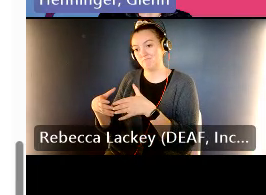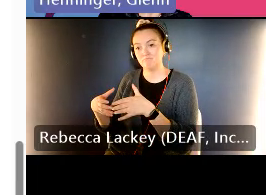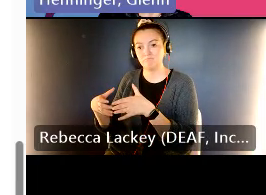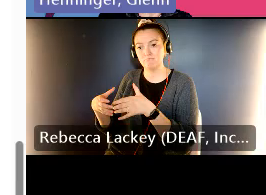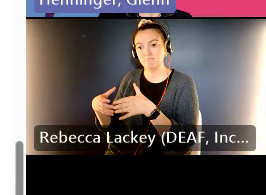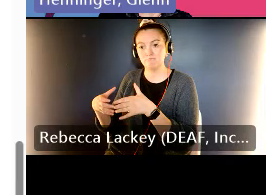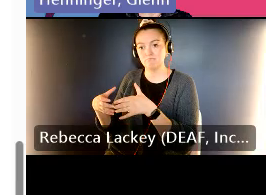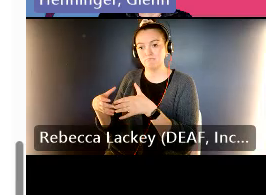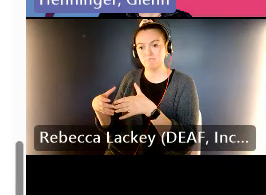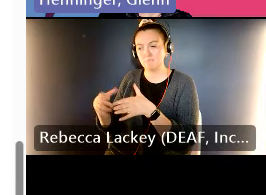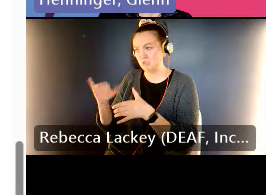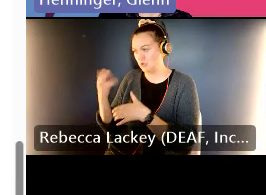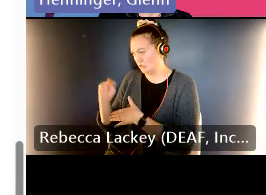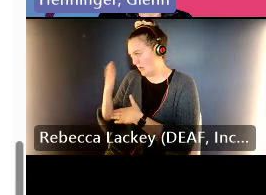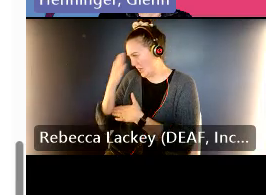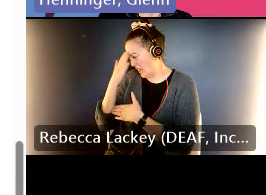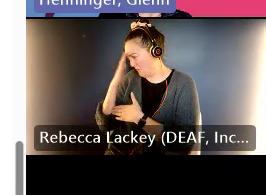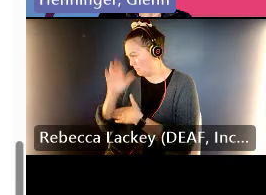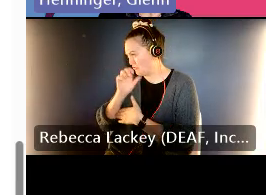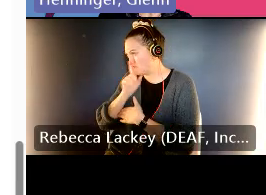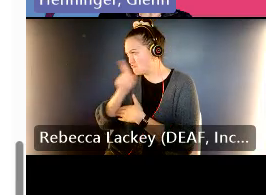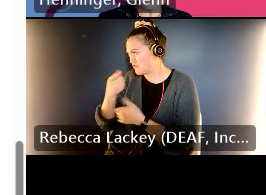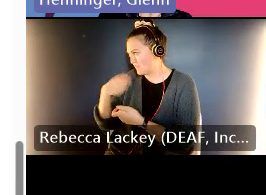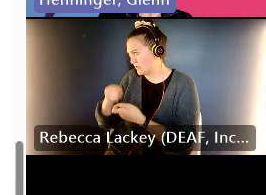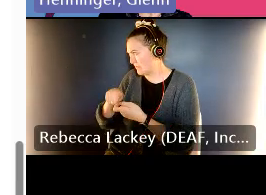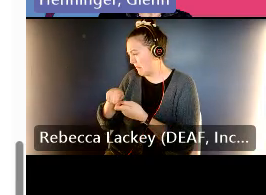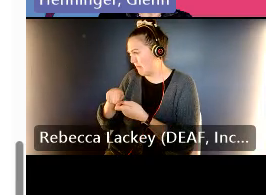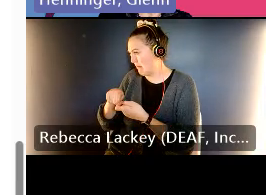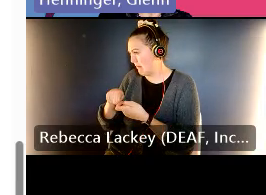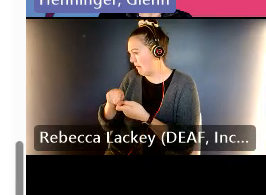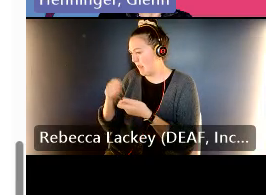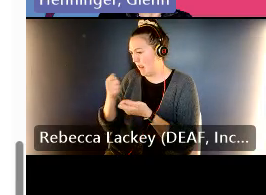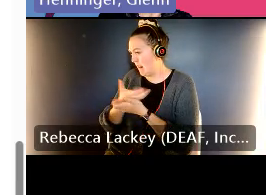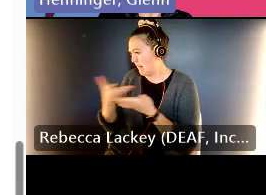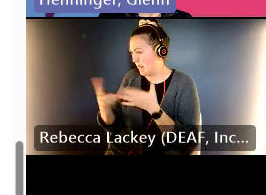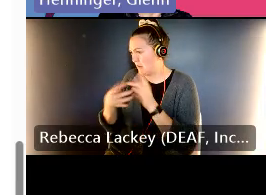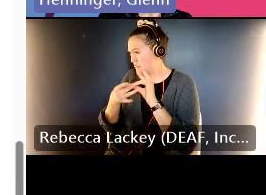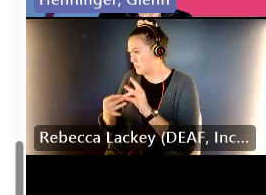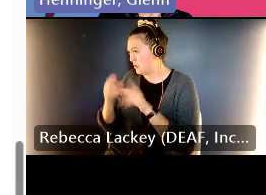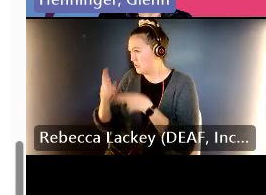John, I don't know for sure if that if anything